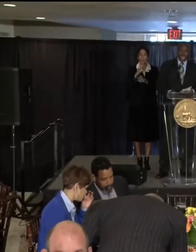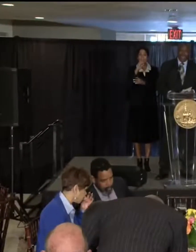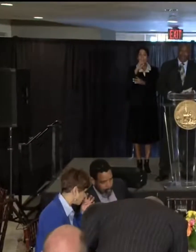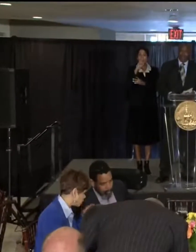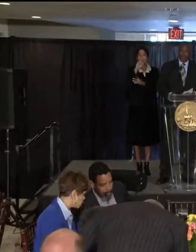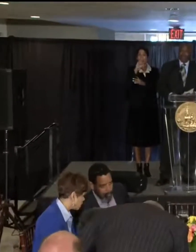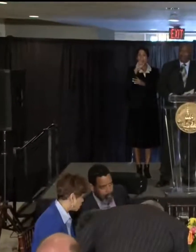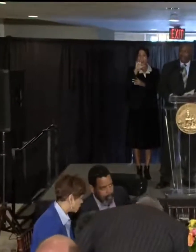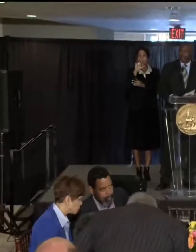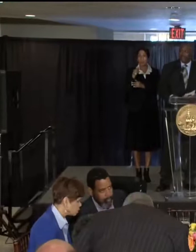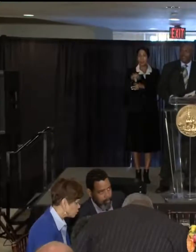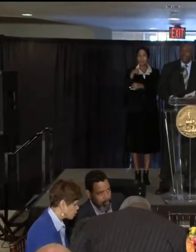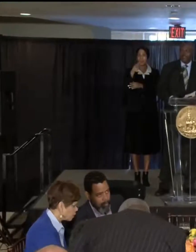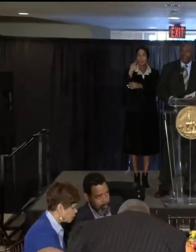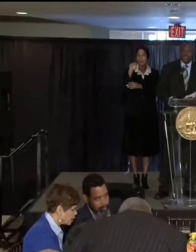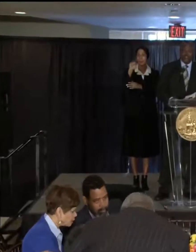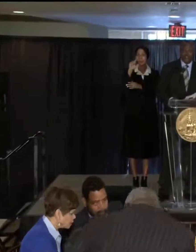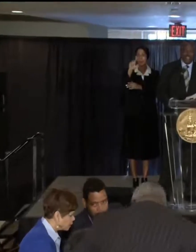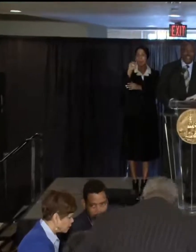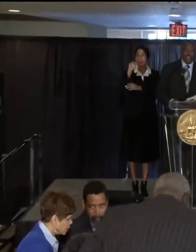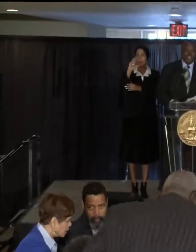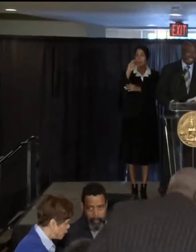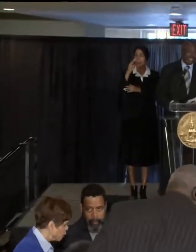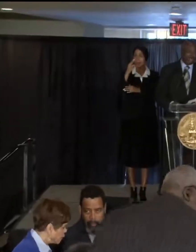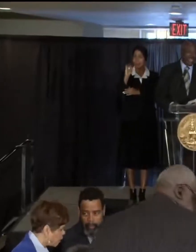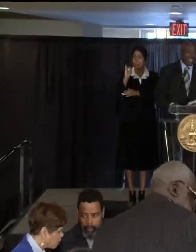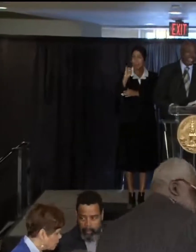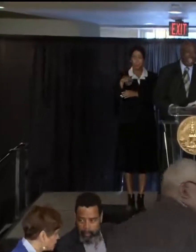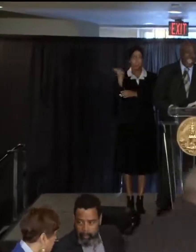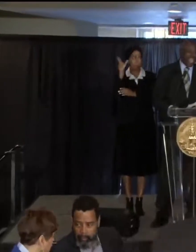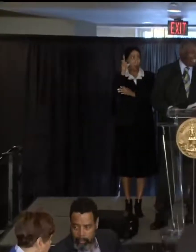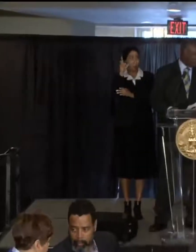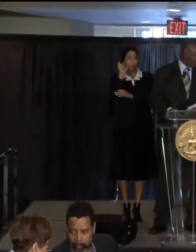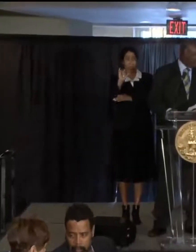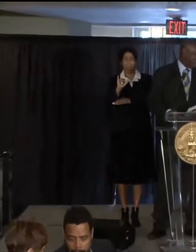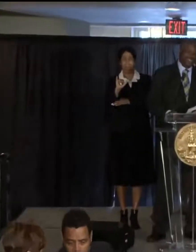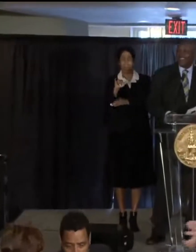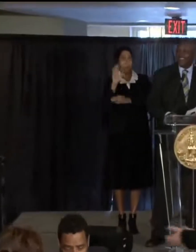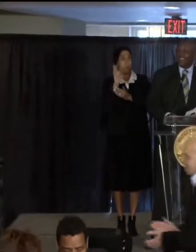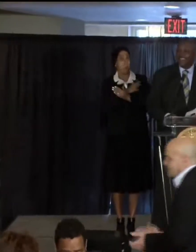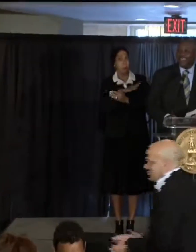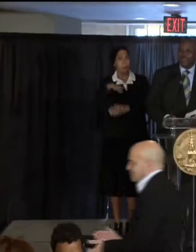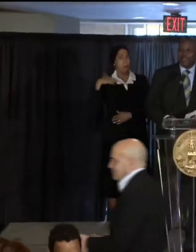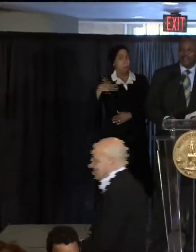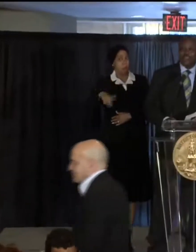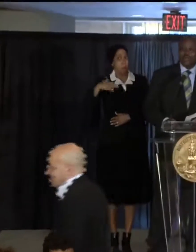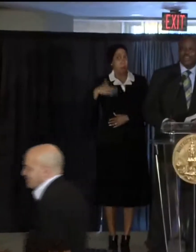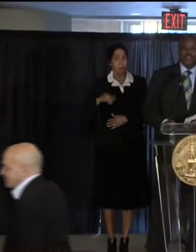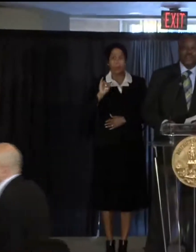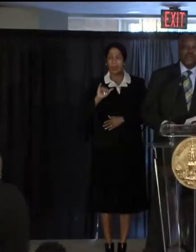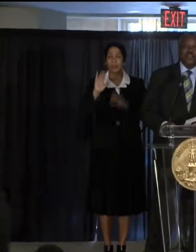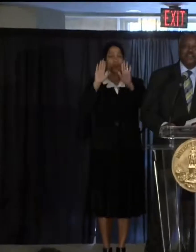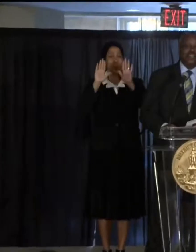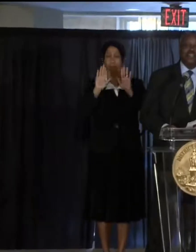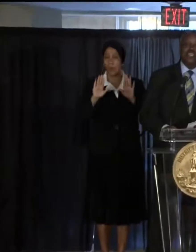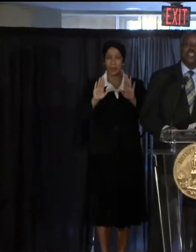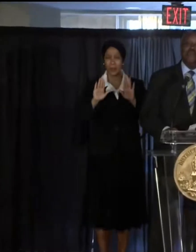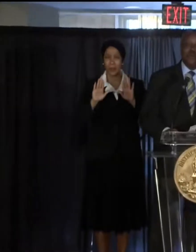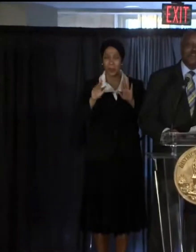I MEAN TO HEAR THE NATIONAL ANTHEM LIKE THAT. THAT WAS ABSOLUTELY WONDERFUL AND YOU ARE GOING TO HEAR MORE